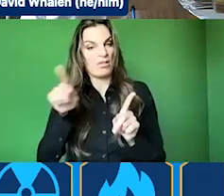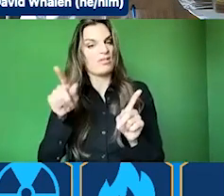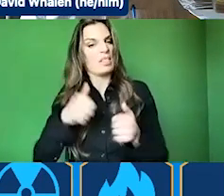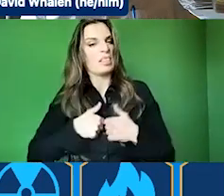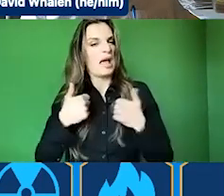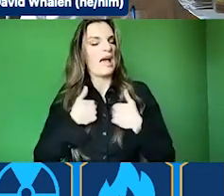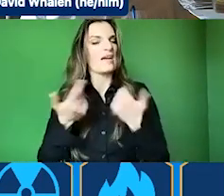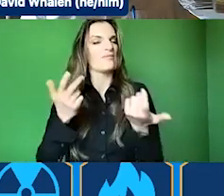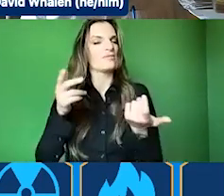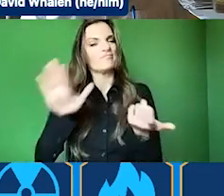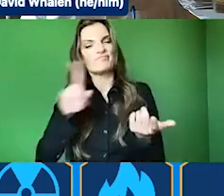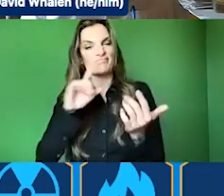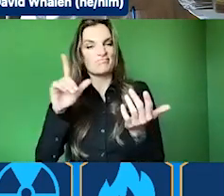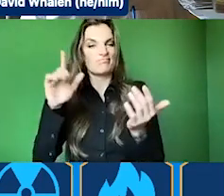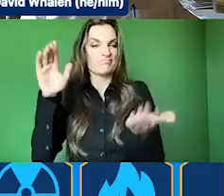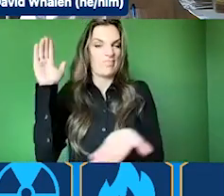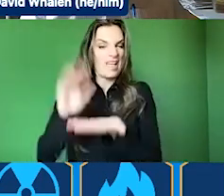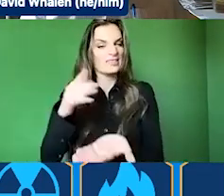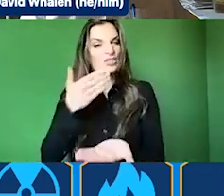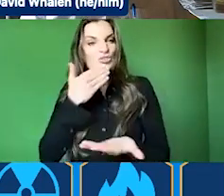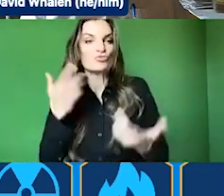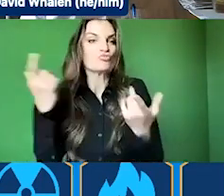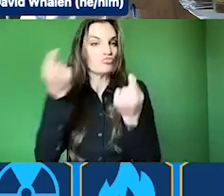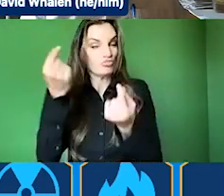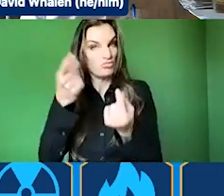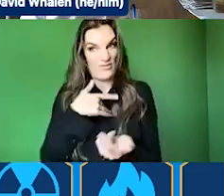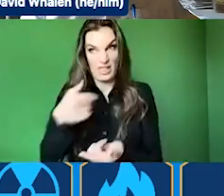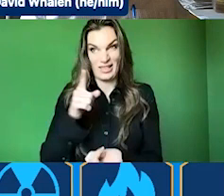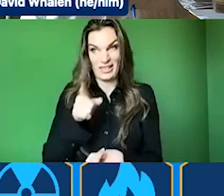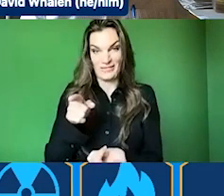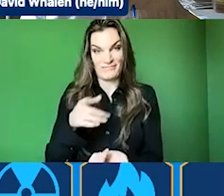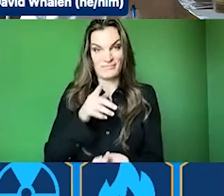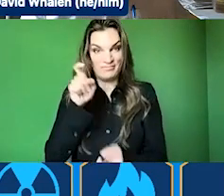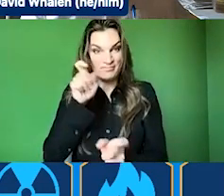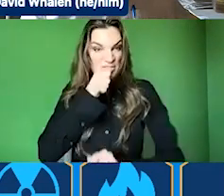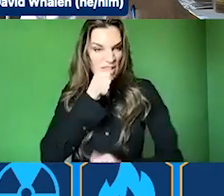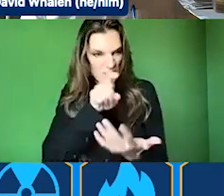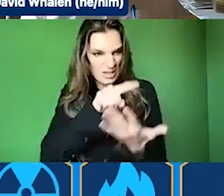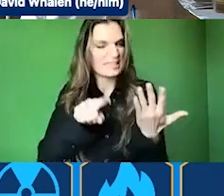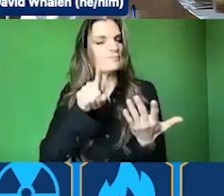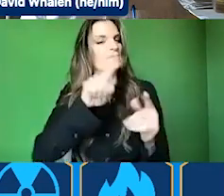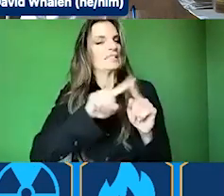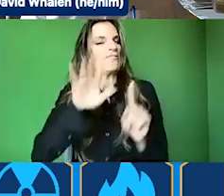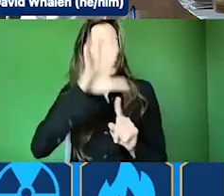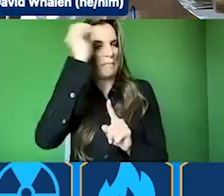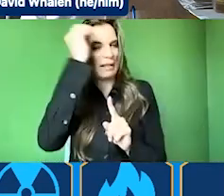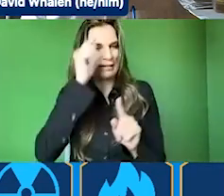similar quality of care to patients with disabilities and 56. 5% of physicians strongly agreed they welcome patients